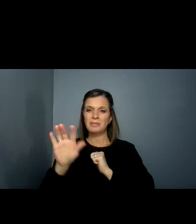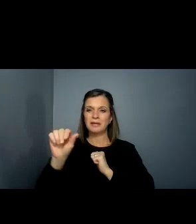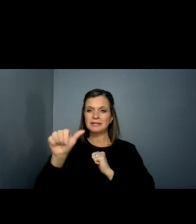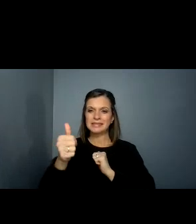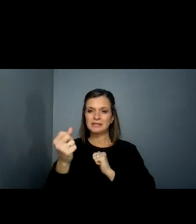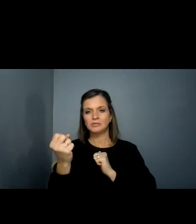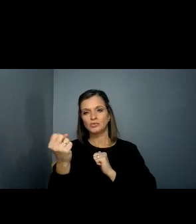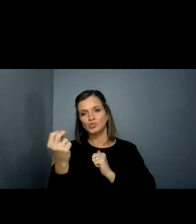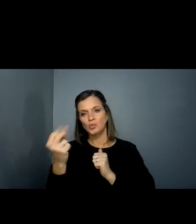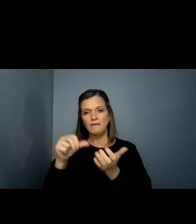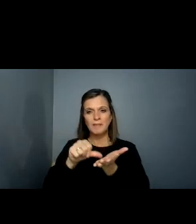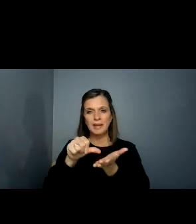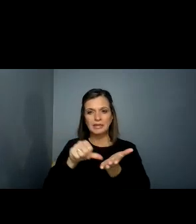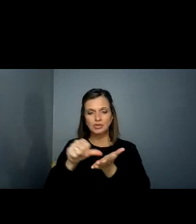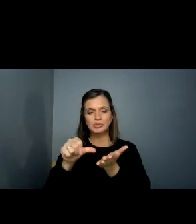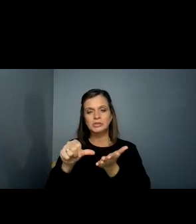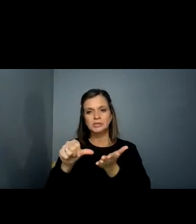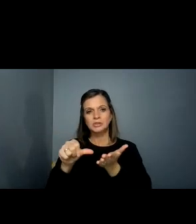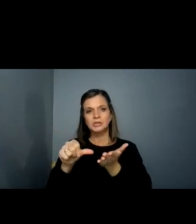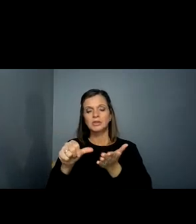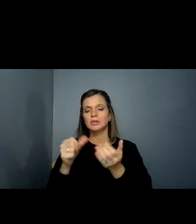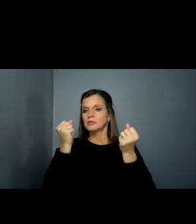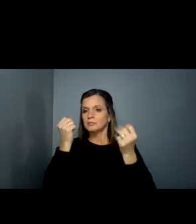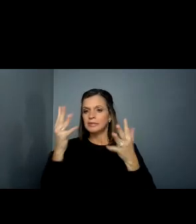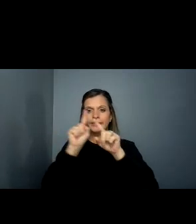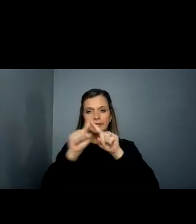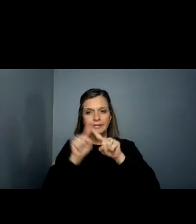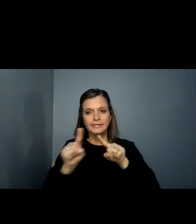different questions asking them about not only their work experience, but you know,